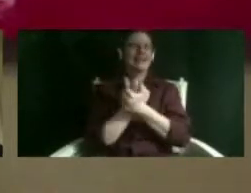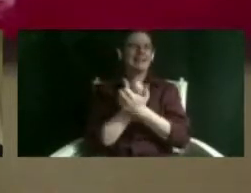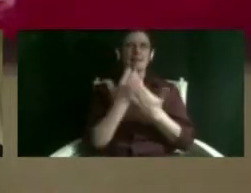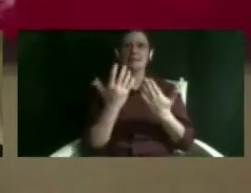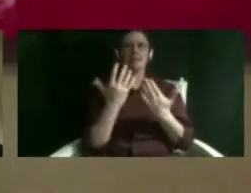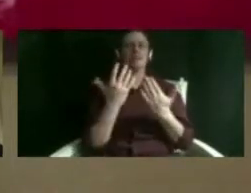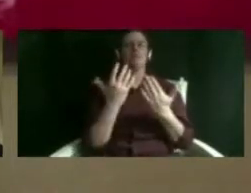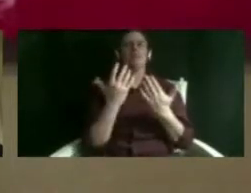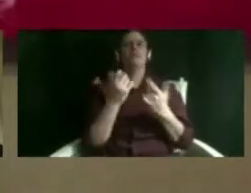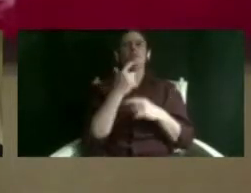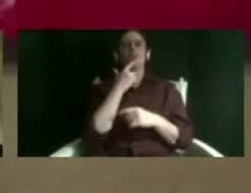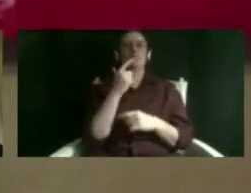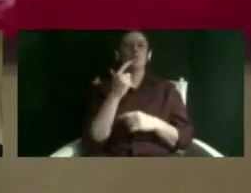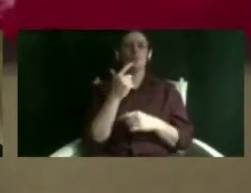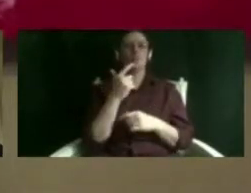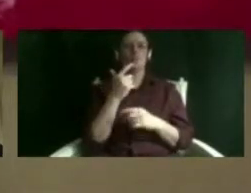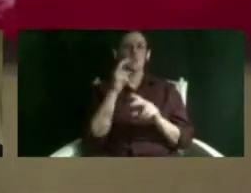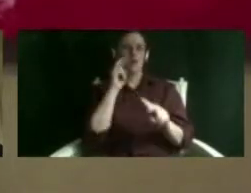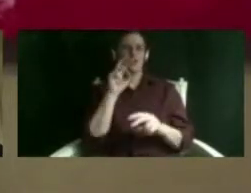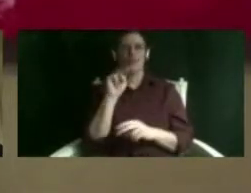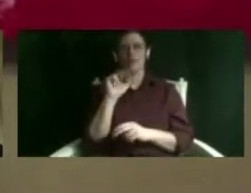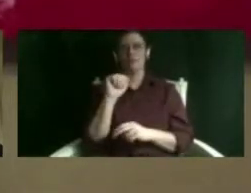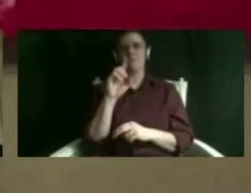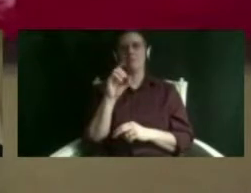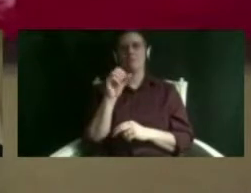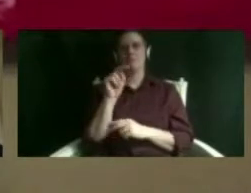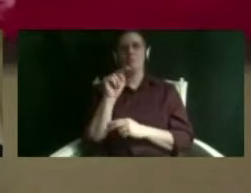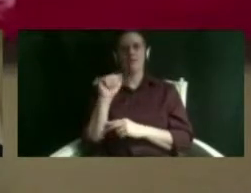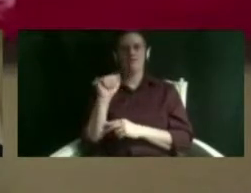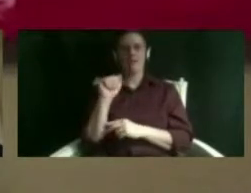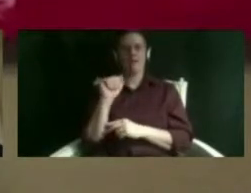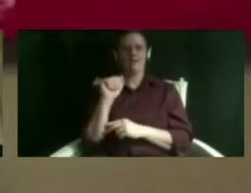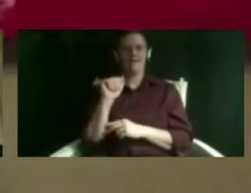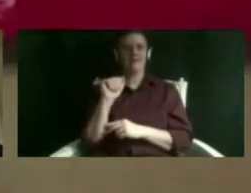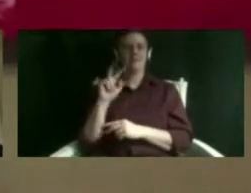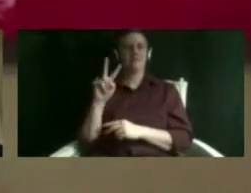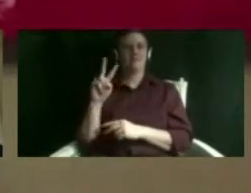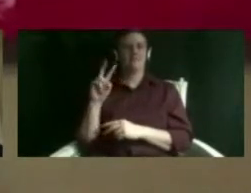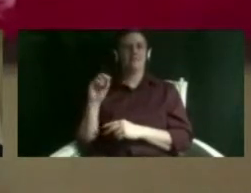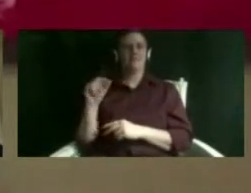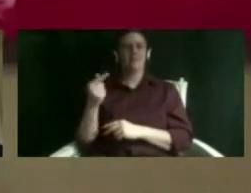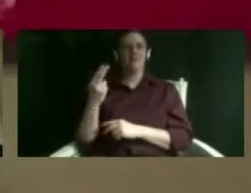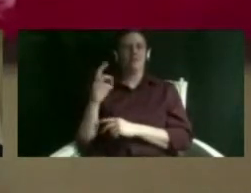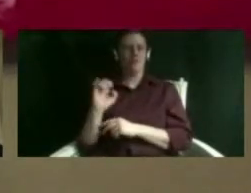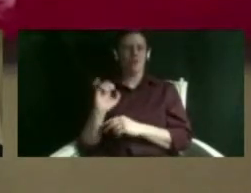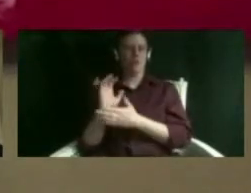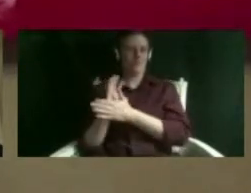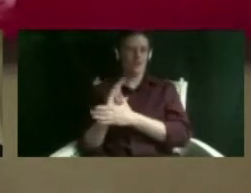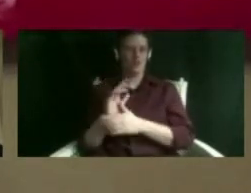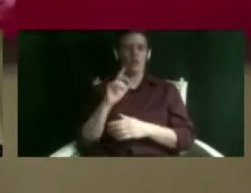the madonna's vogue video and i identified with that at a very young age and i don't know why